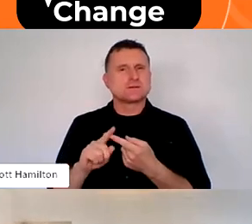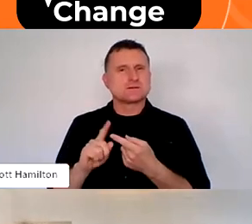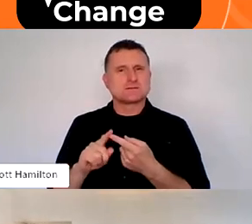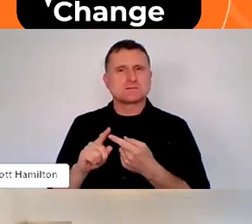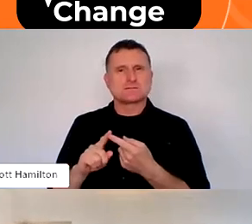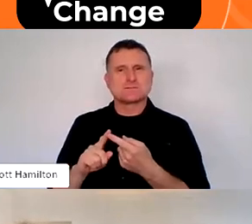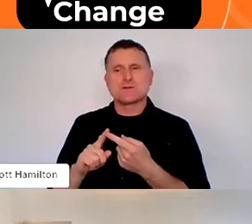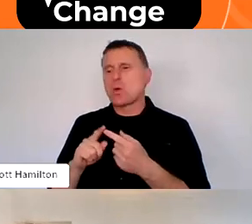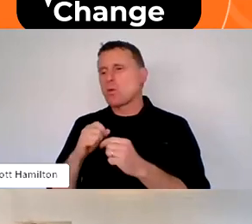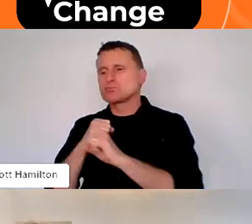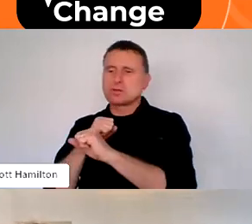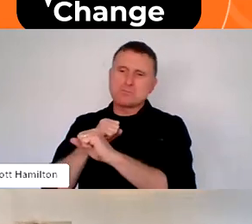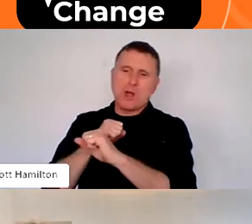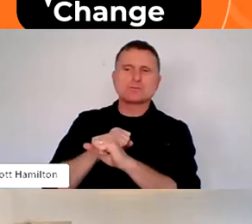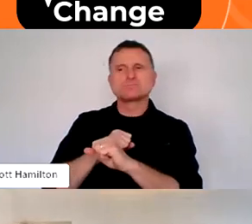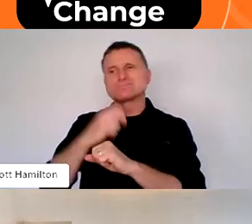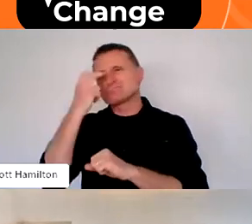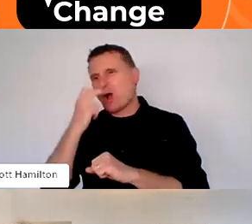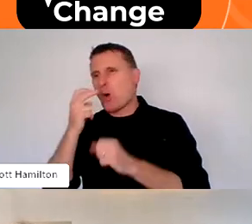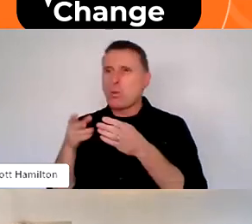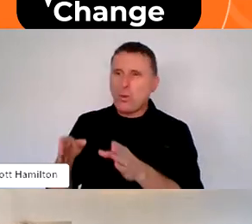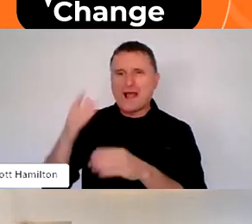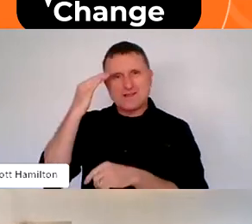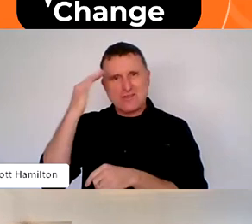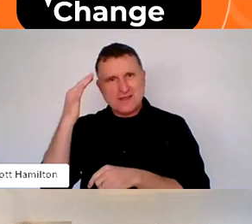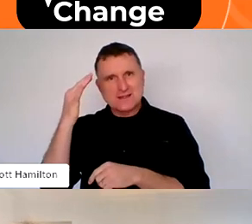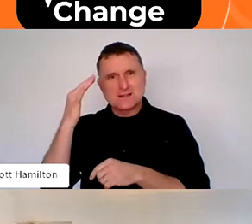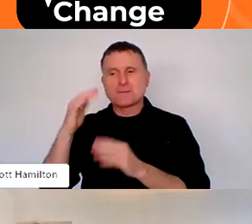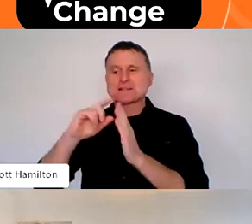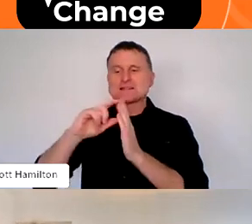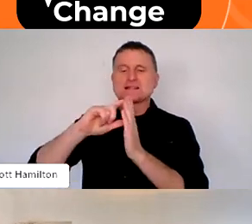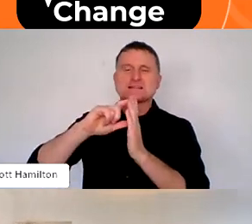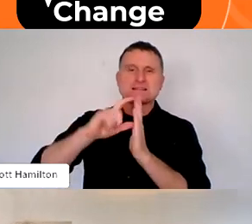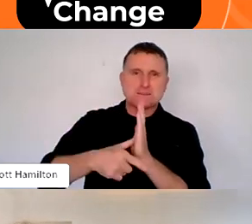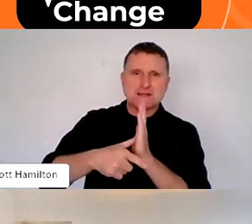of thinking, that associate disability with pathology and the need for